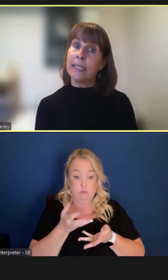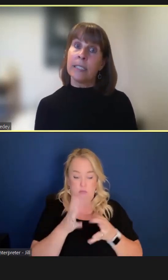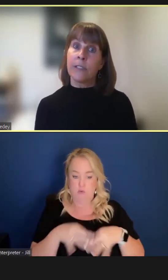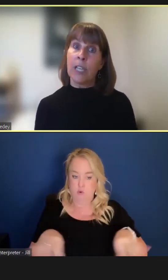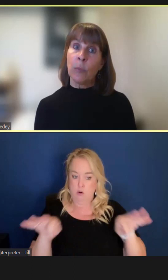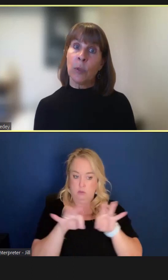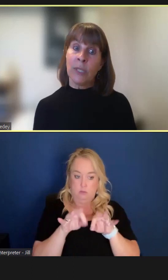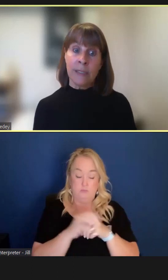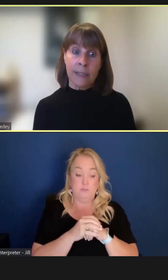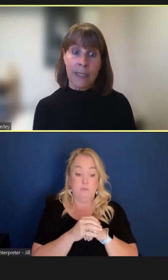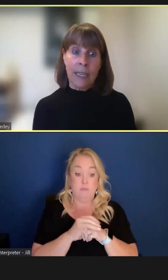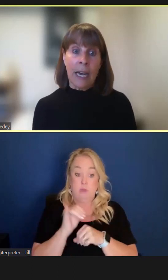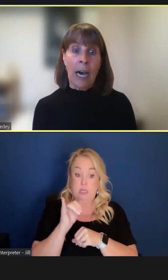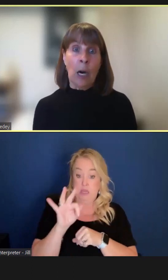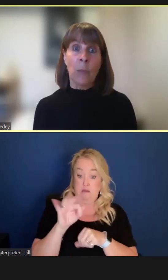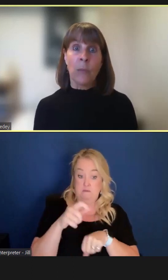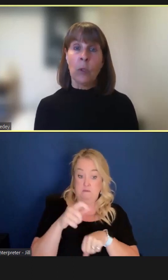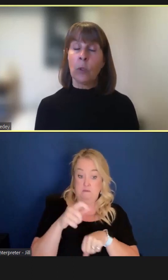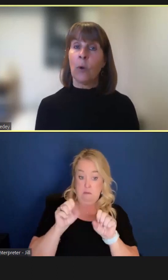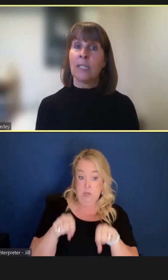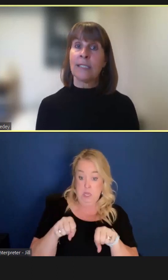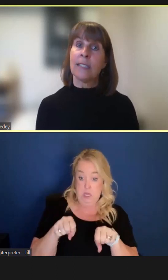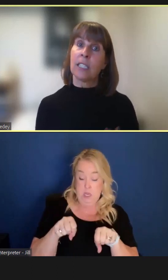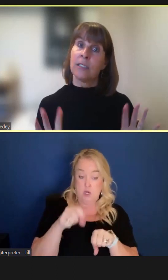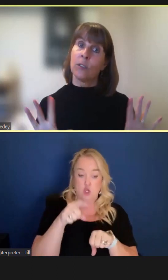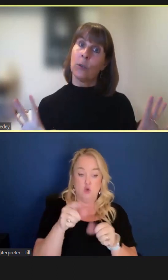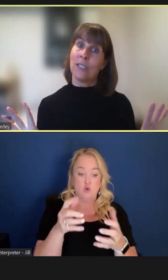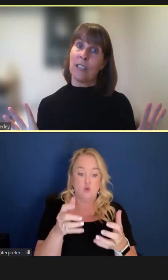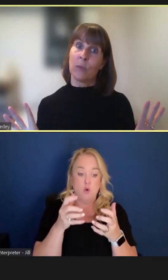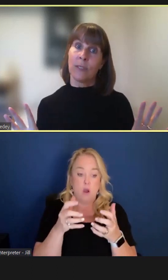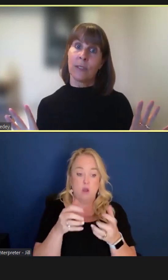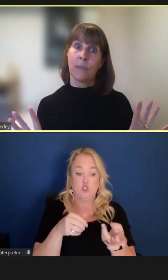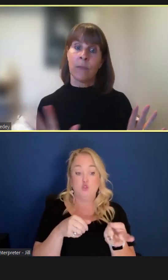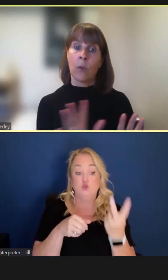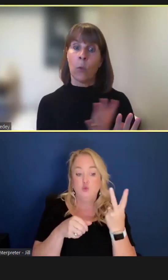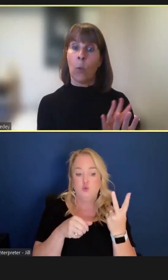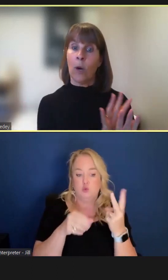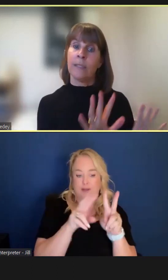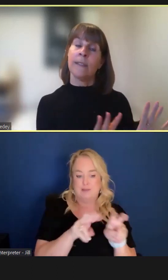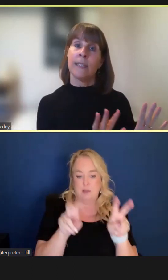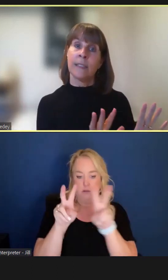if time permits um you would want to select two assessments one that is often